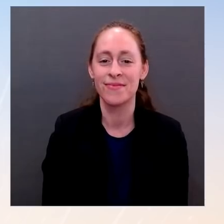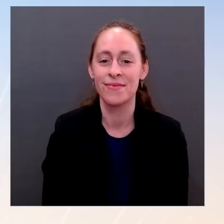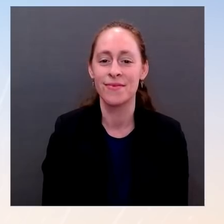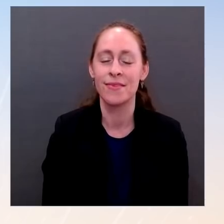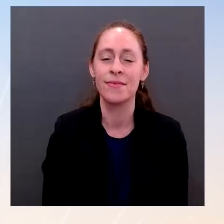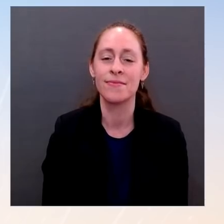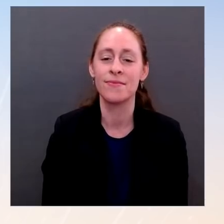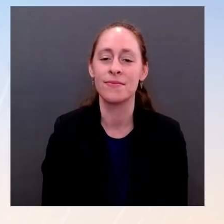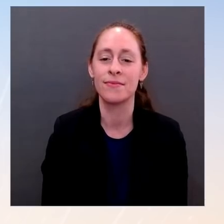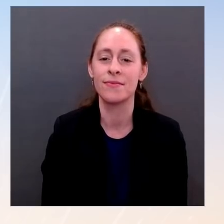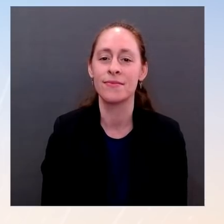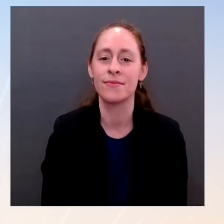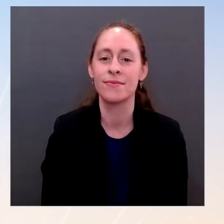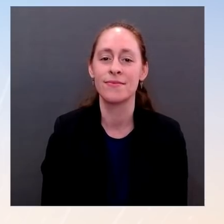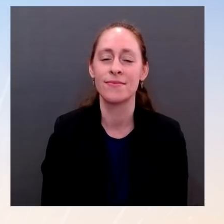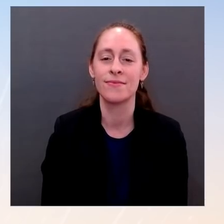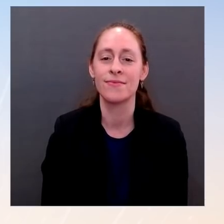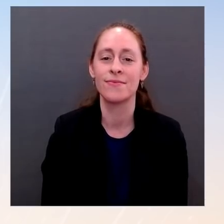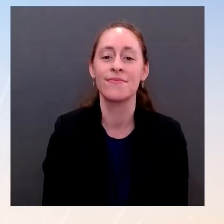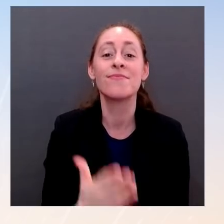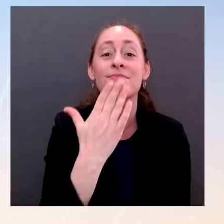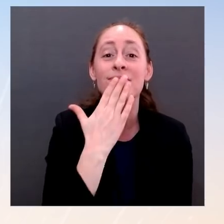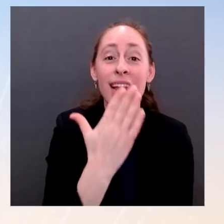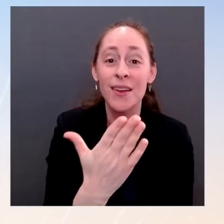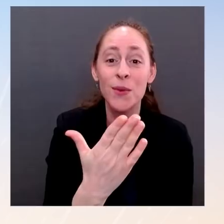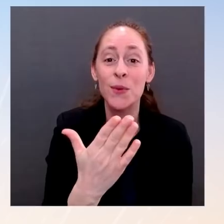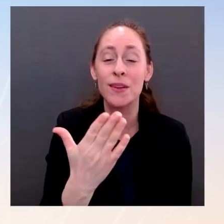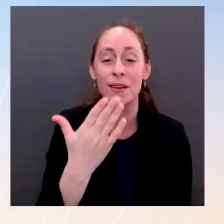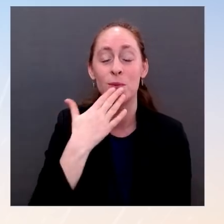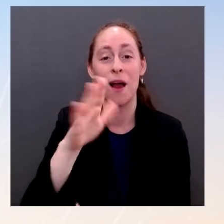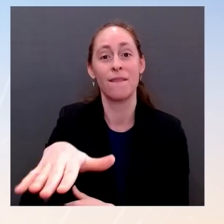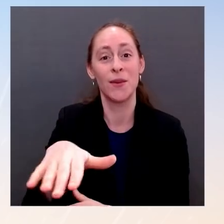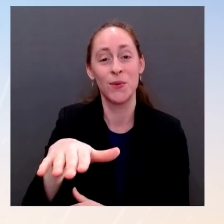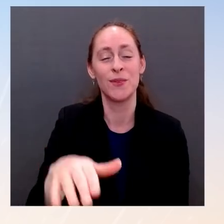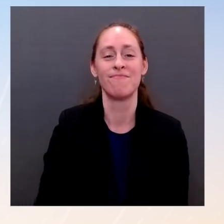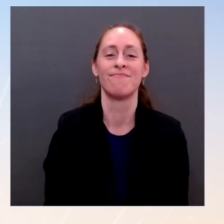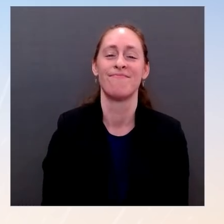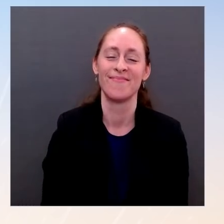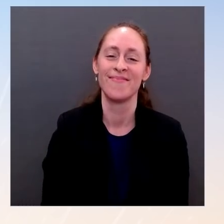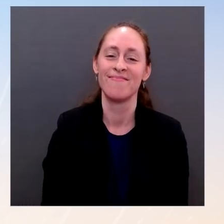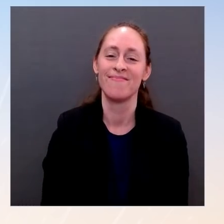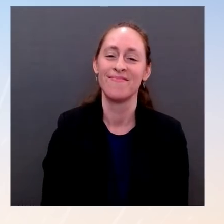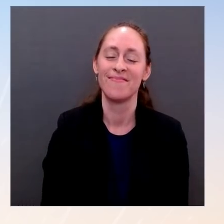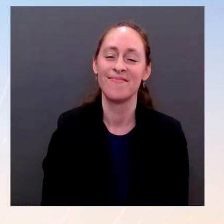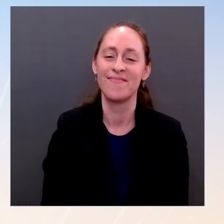Good afternoon. It's good to see you all. Over the last decade, Russia has used cyber